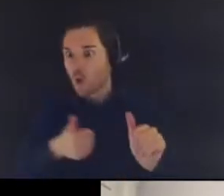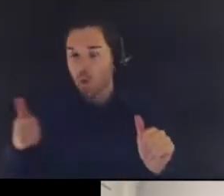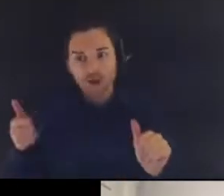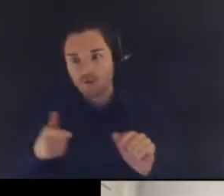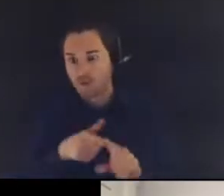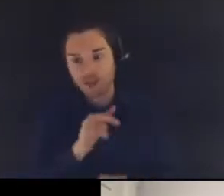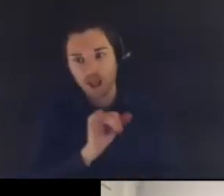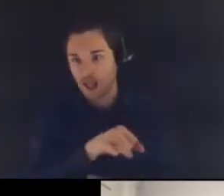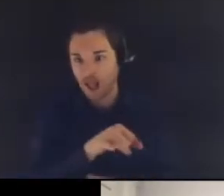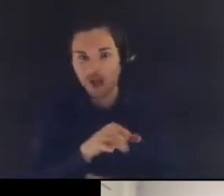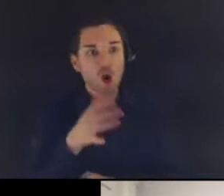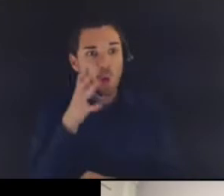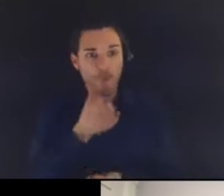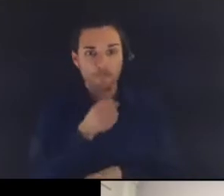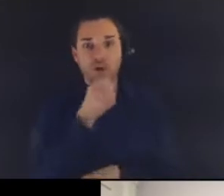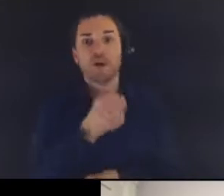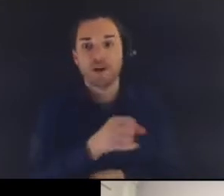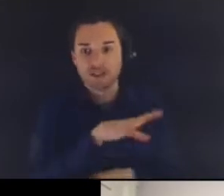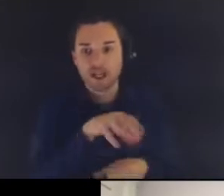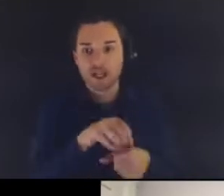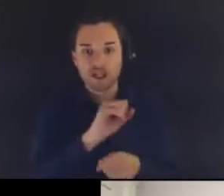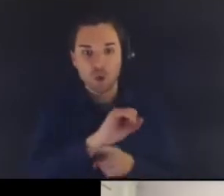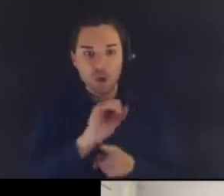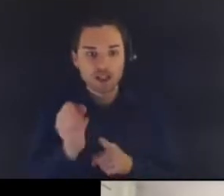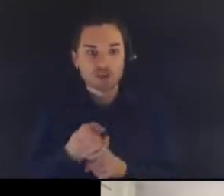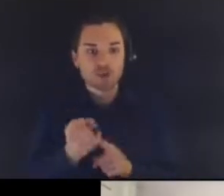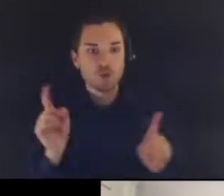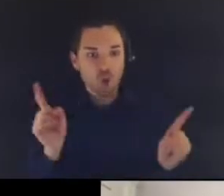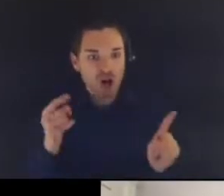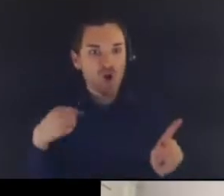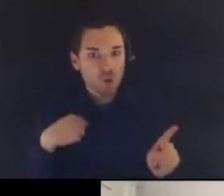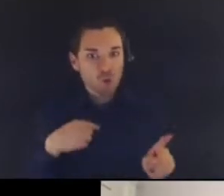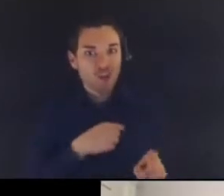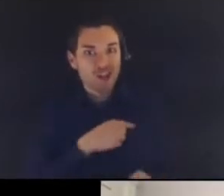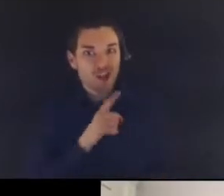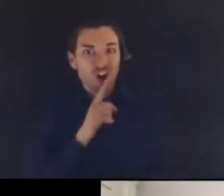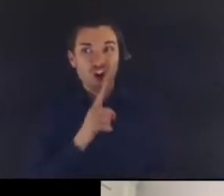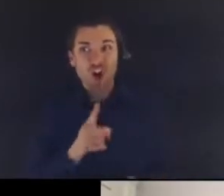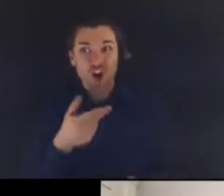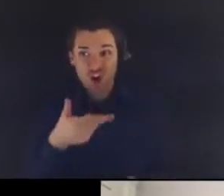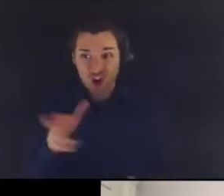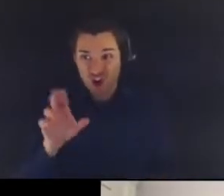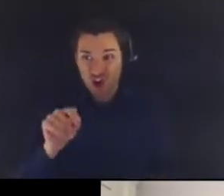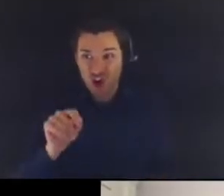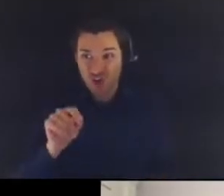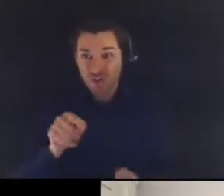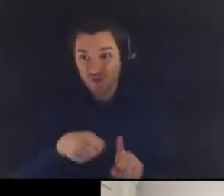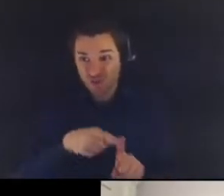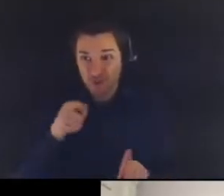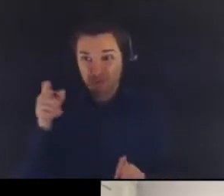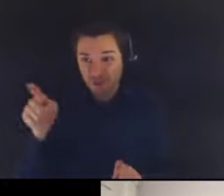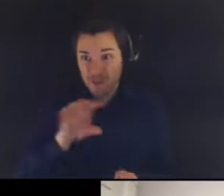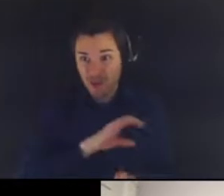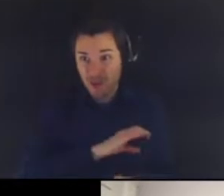it puts us in situations where we are hurt by the police.